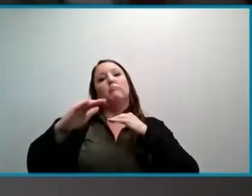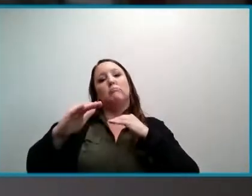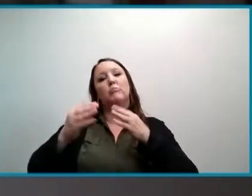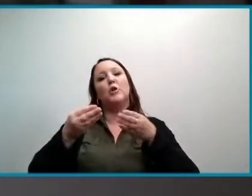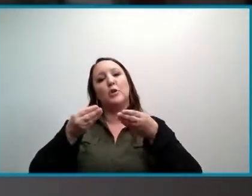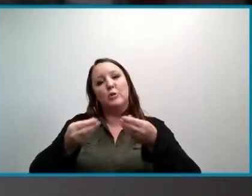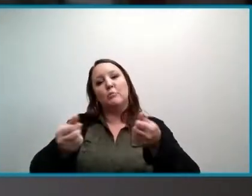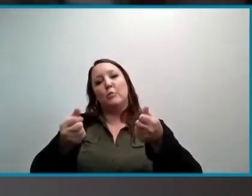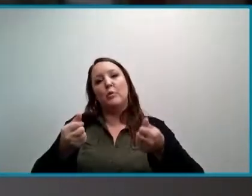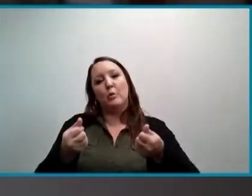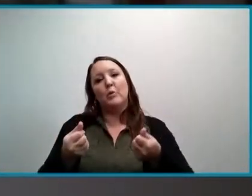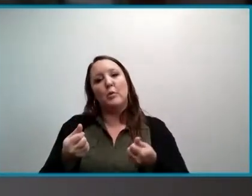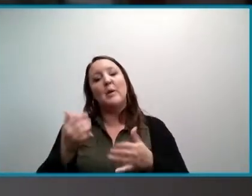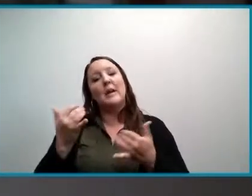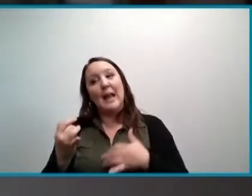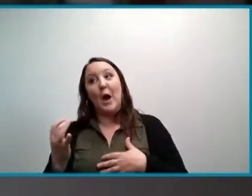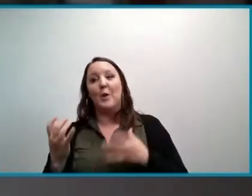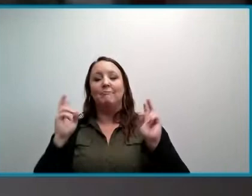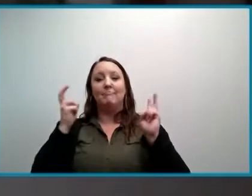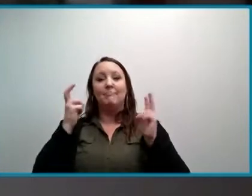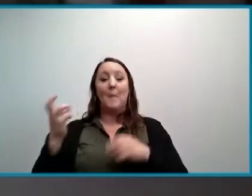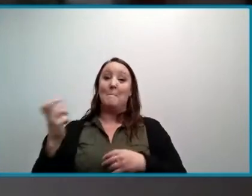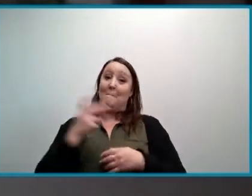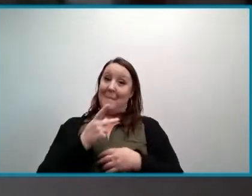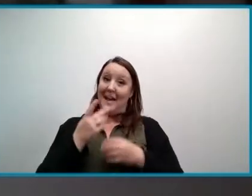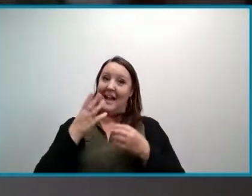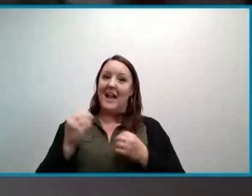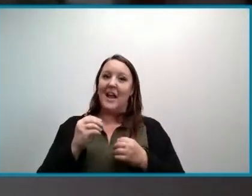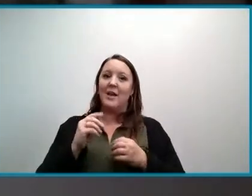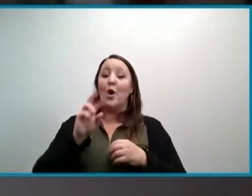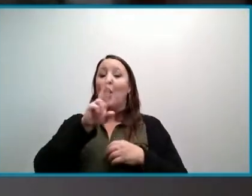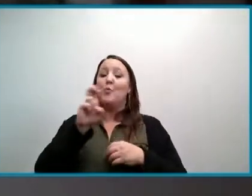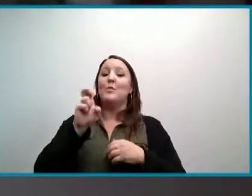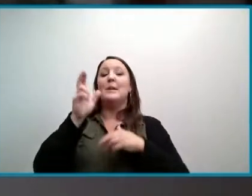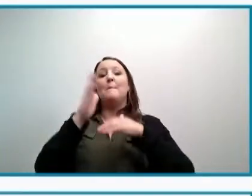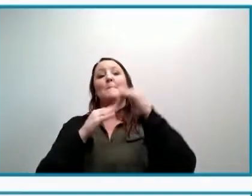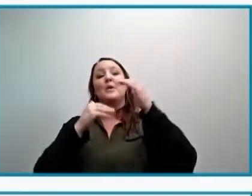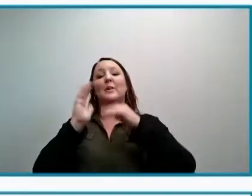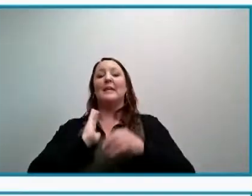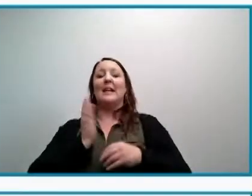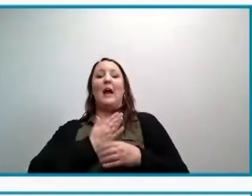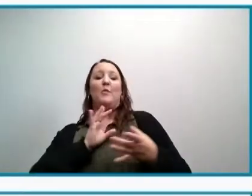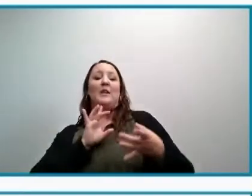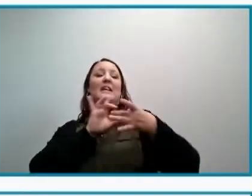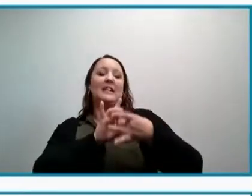we're back and we are rebuilding our connection specifically with, with the community,